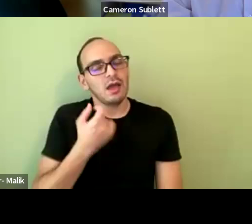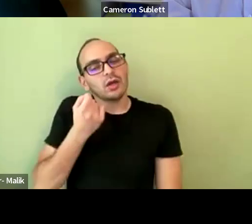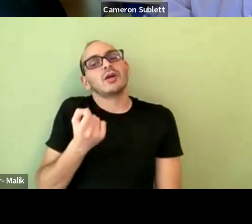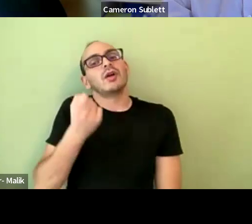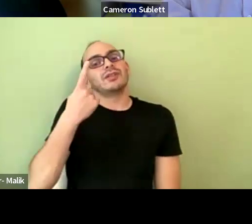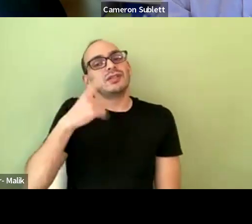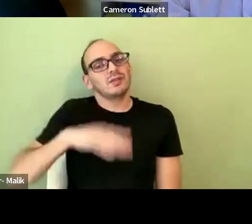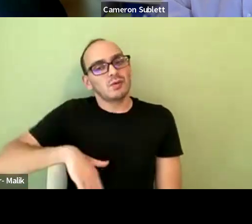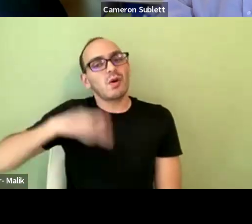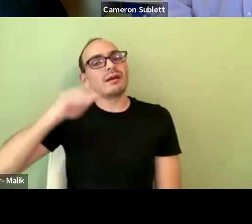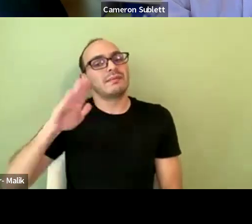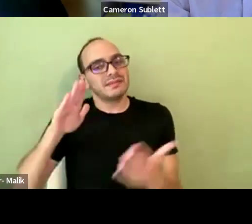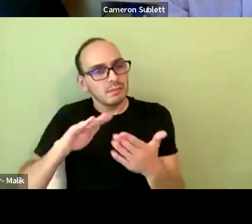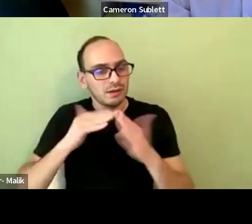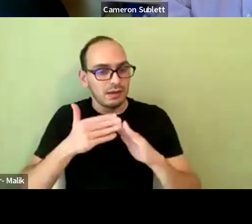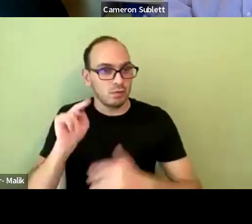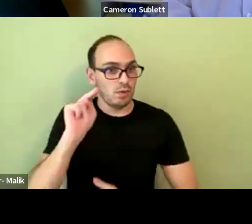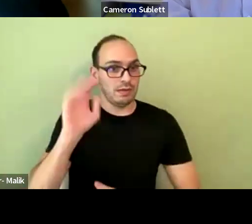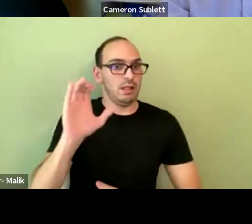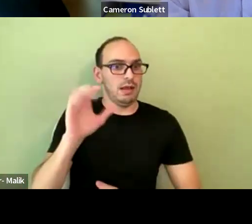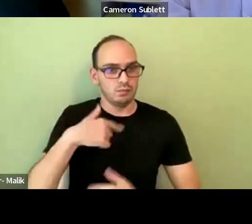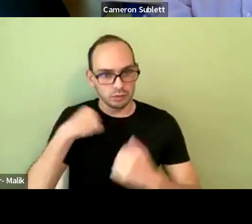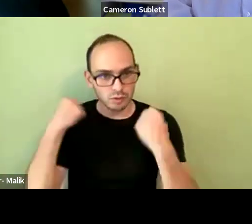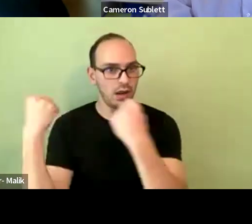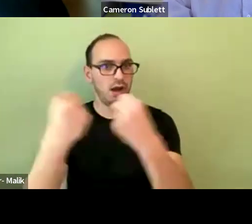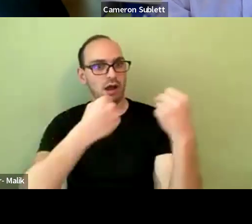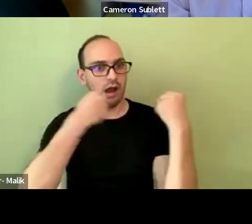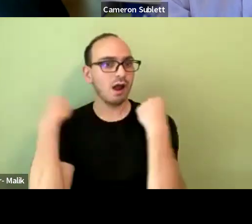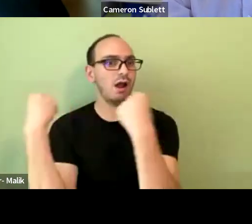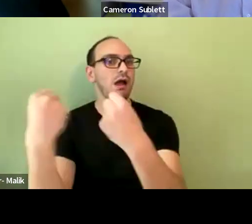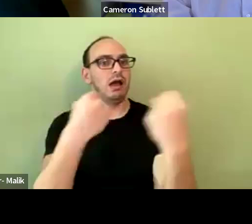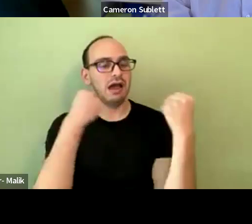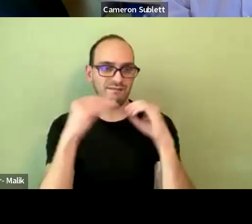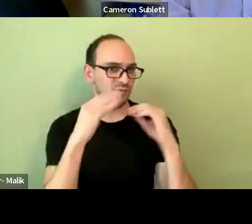Growing up in a small town even in North Carolina when we drive around a lot more than people to Florida.